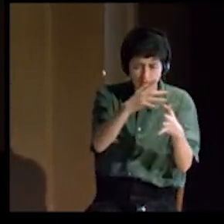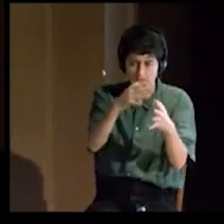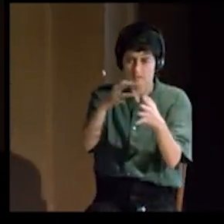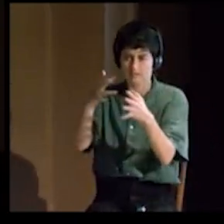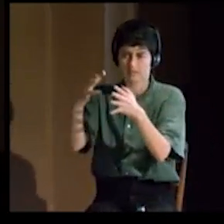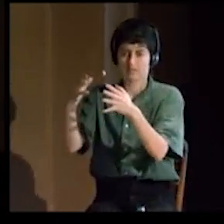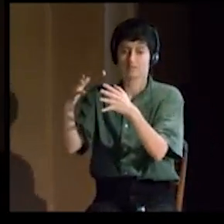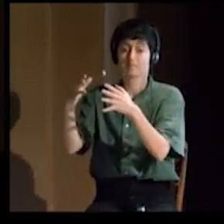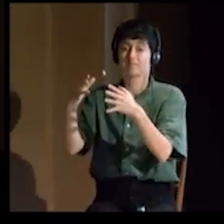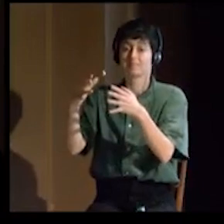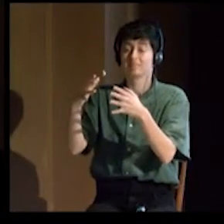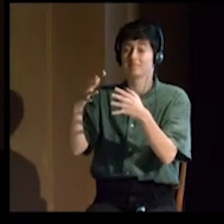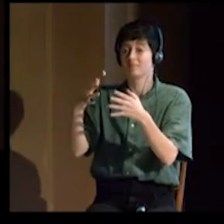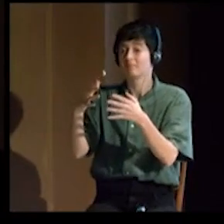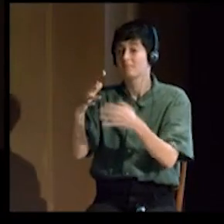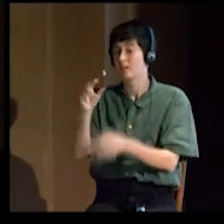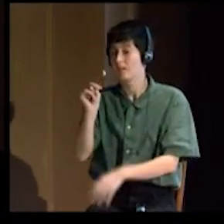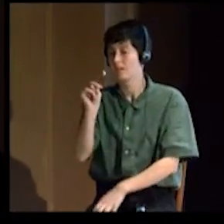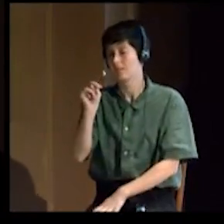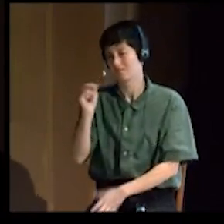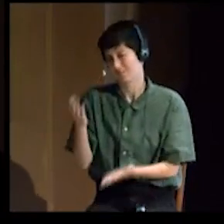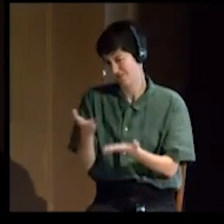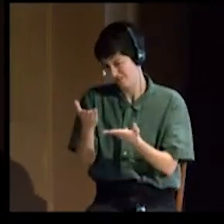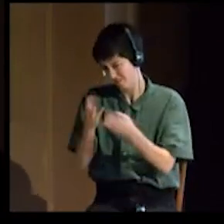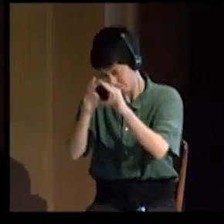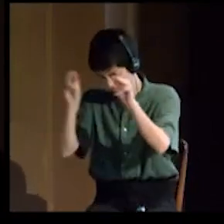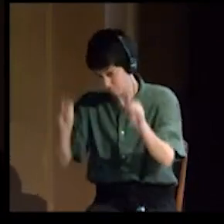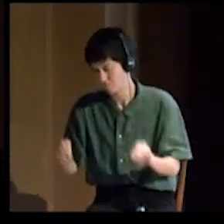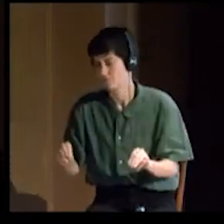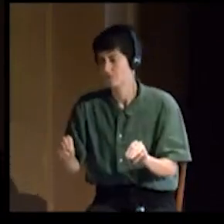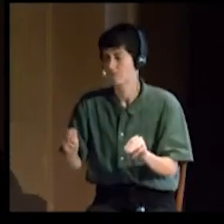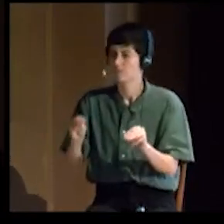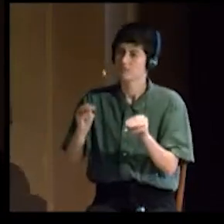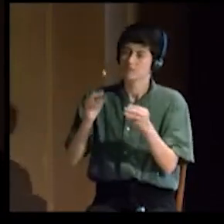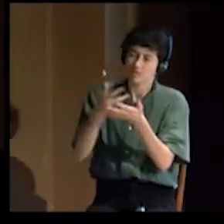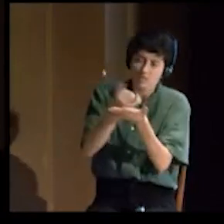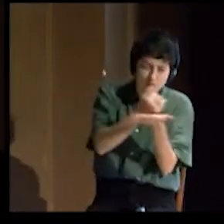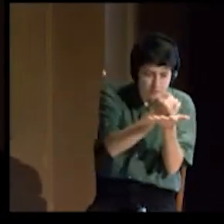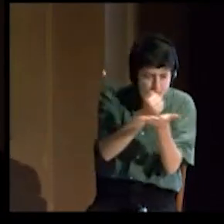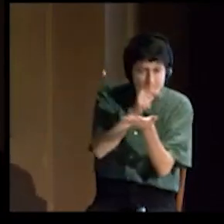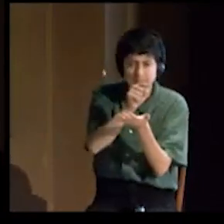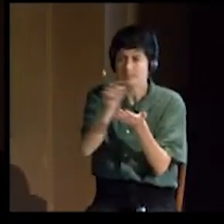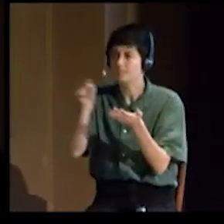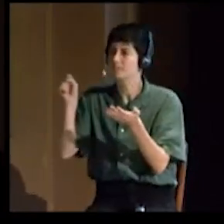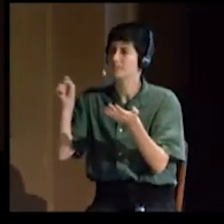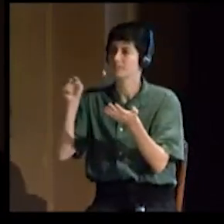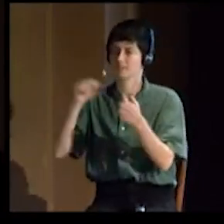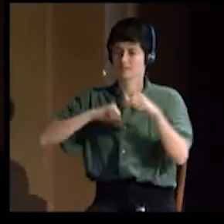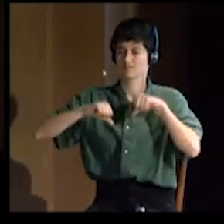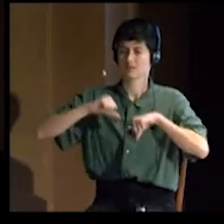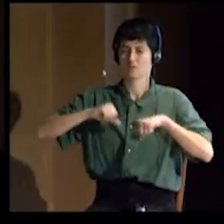and the scientists who study them are the center of many questions related to the earth and the solar system,